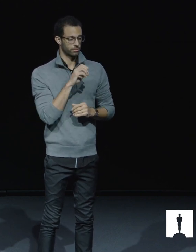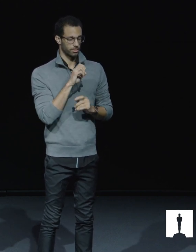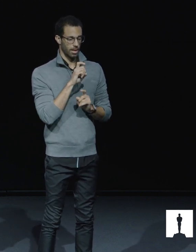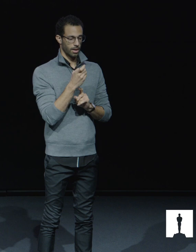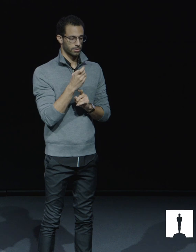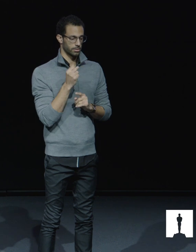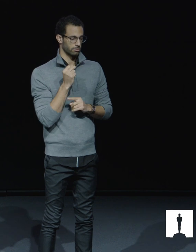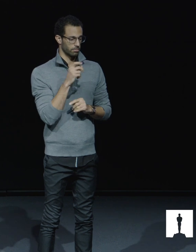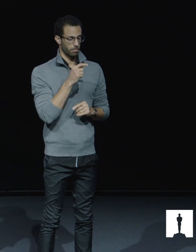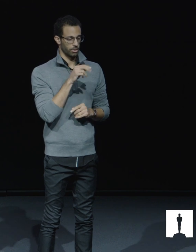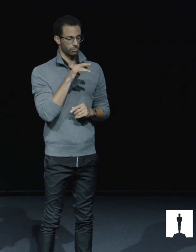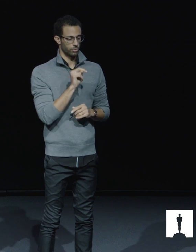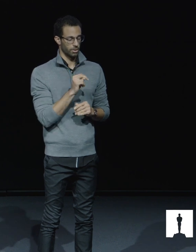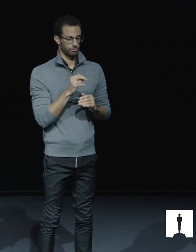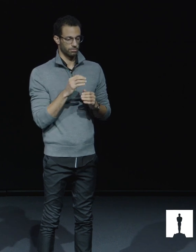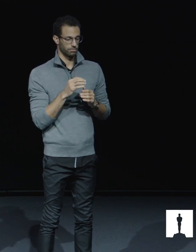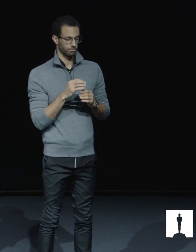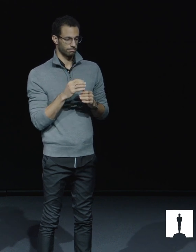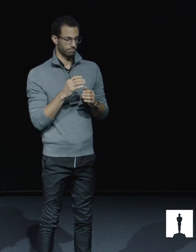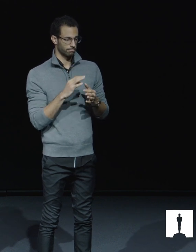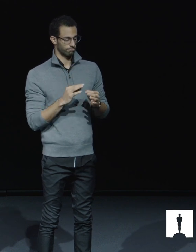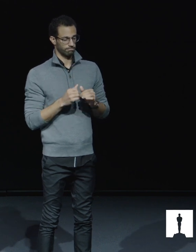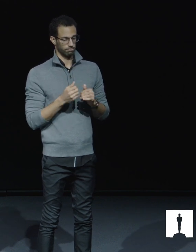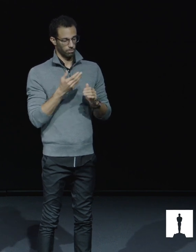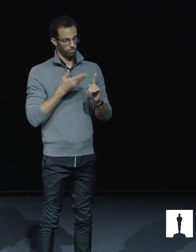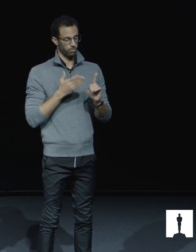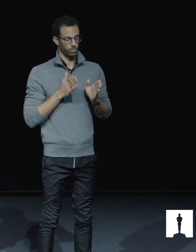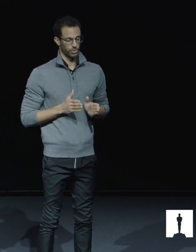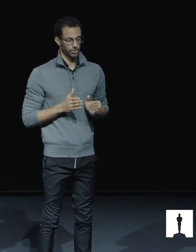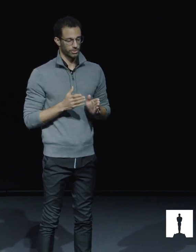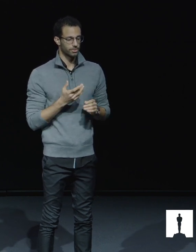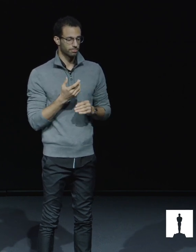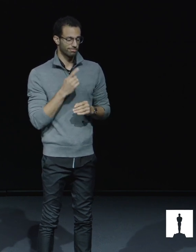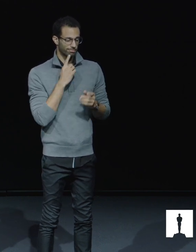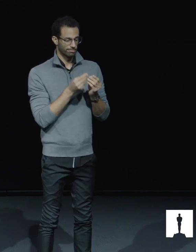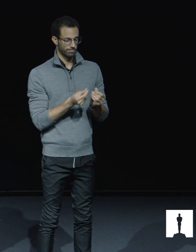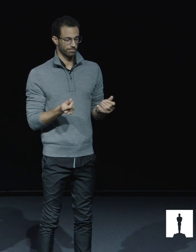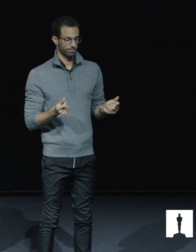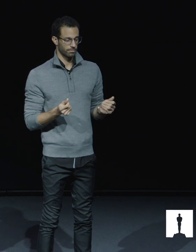in a letter from early in 1974, not long before the publication of his novel, IF BEALE STREET